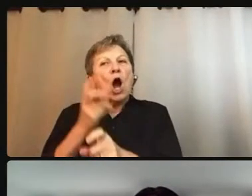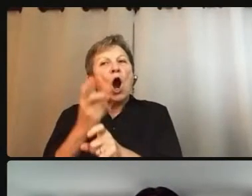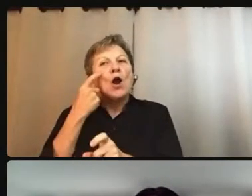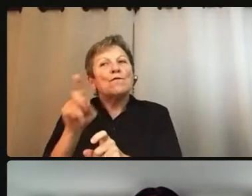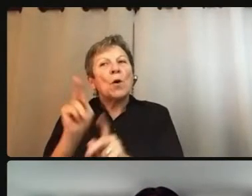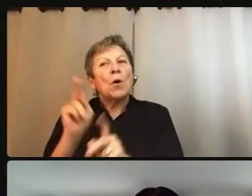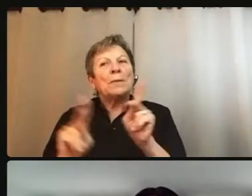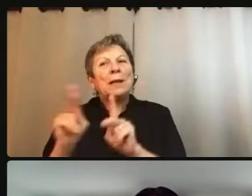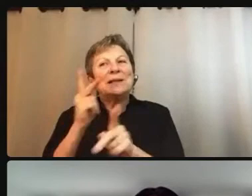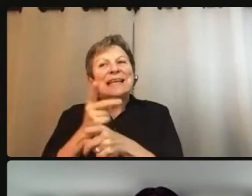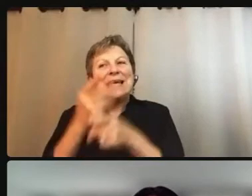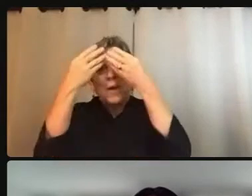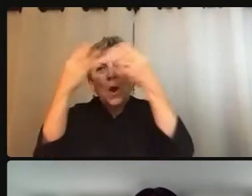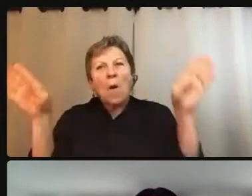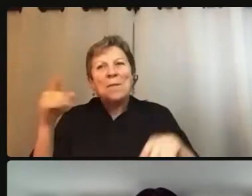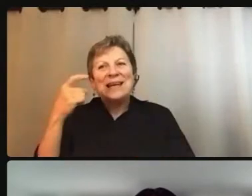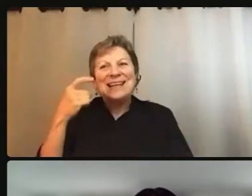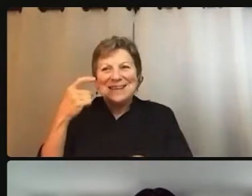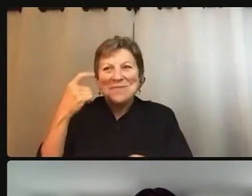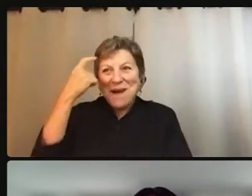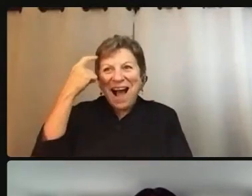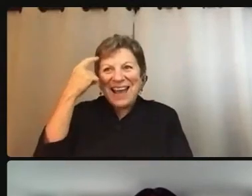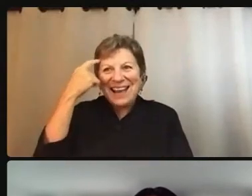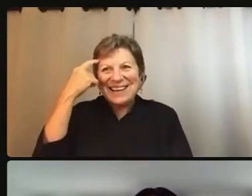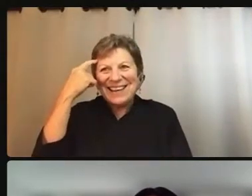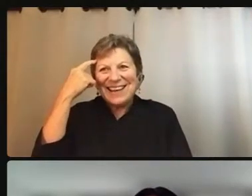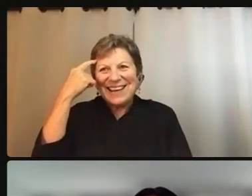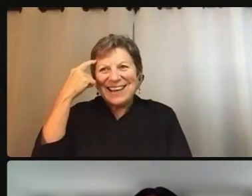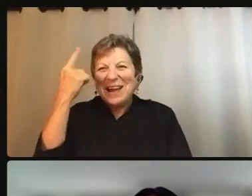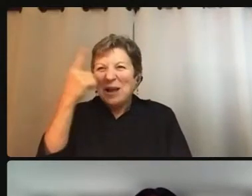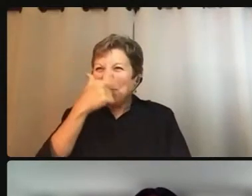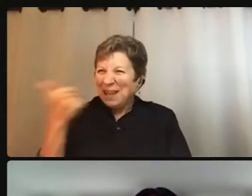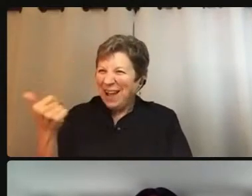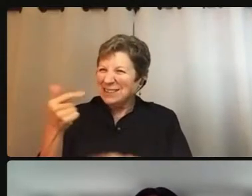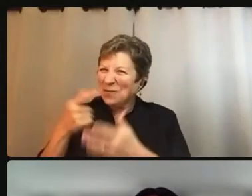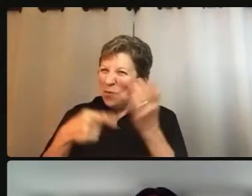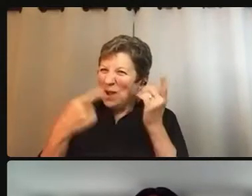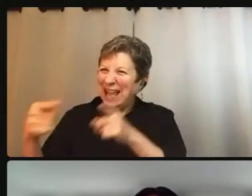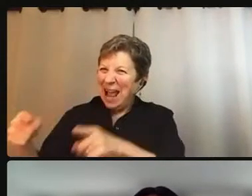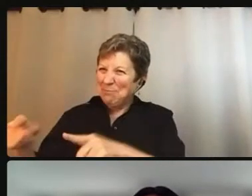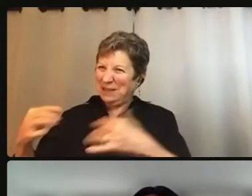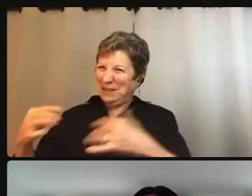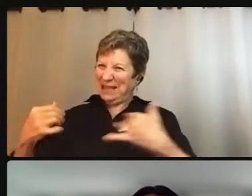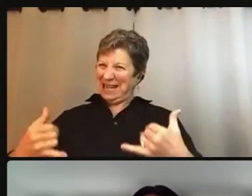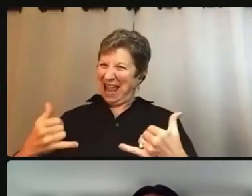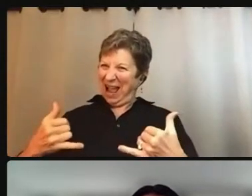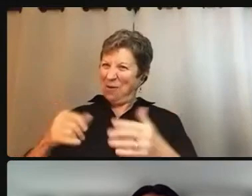IS ONE THING THAT I BELIEVE NOT NOWADAYS IT'S HARD FOR PEOPLE